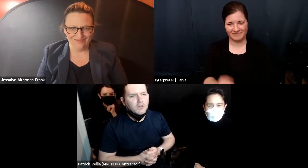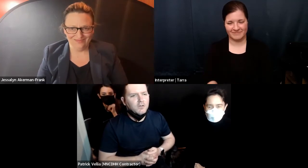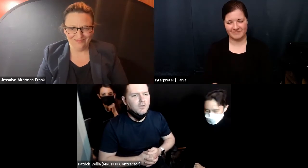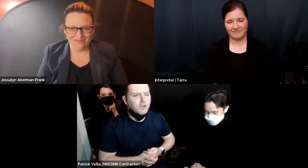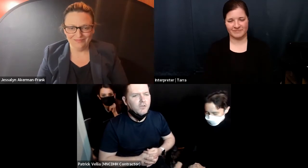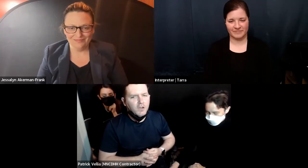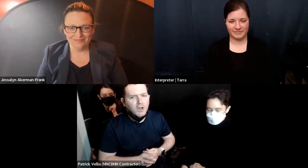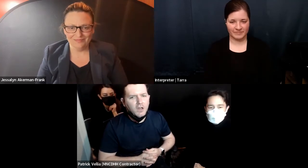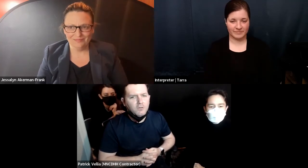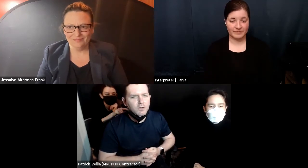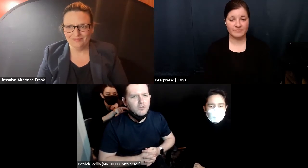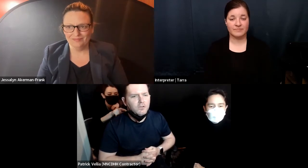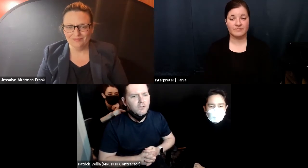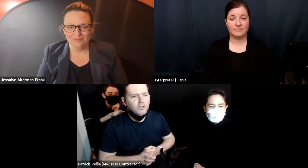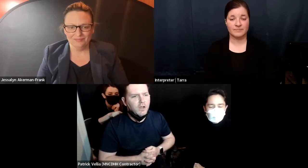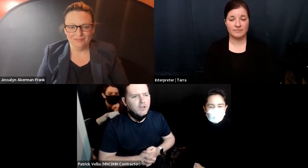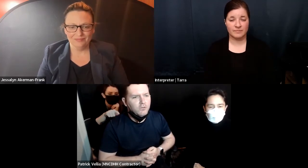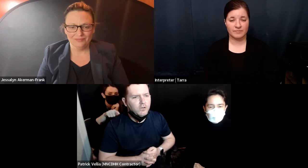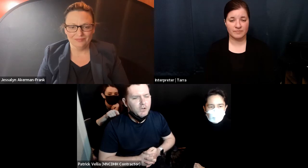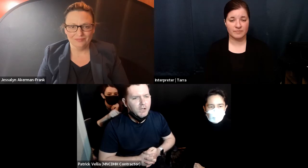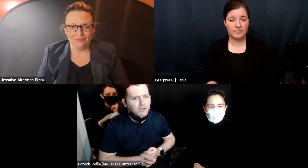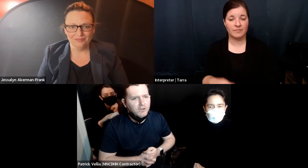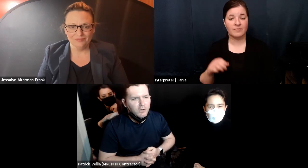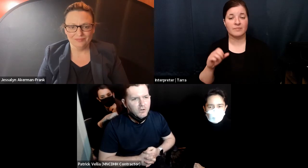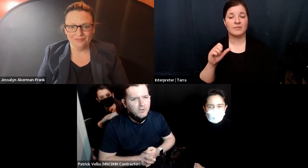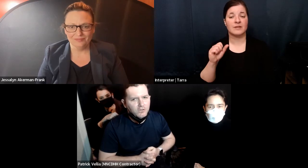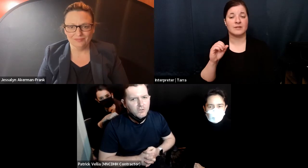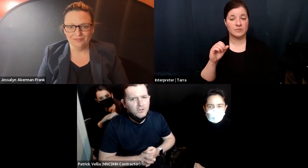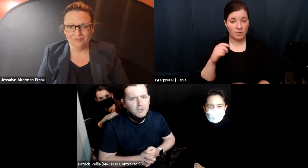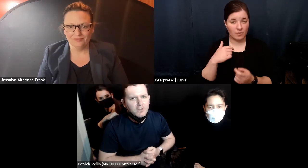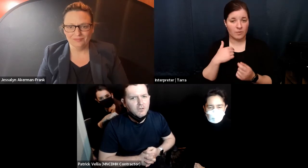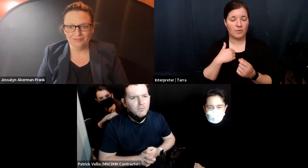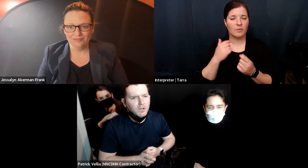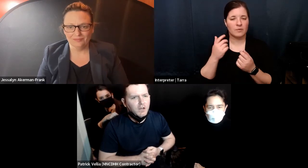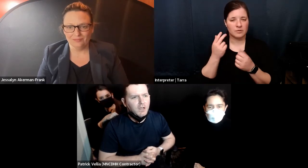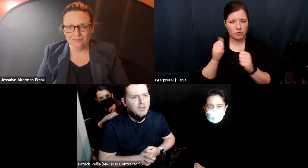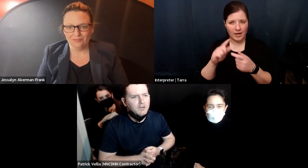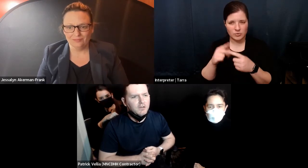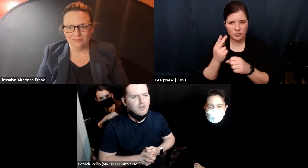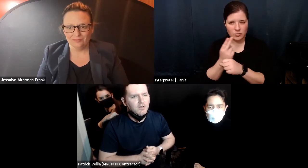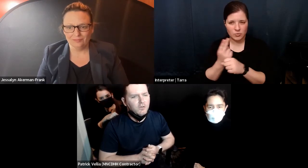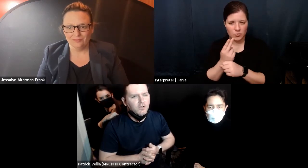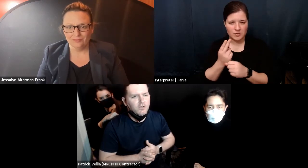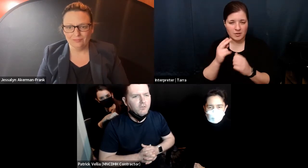Patrick: Okay.